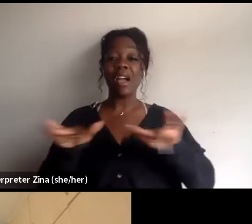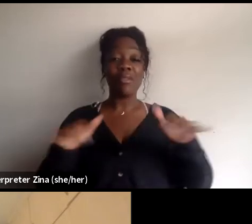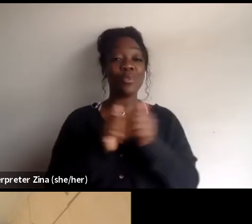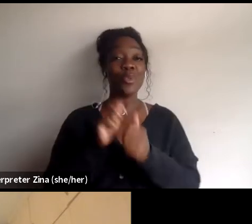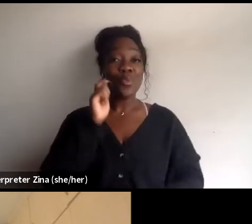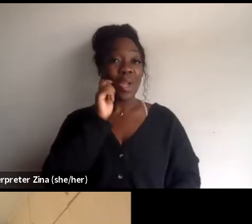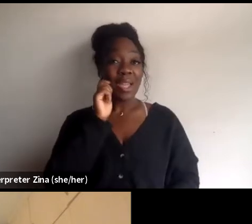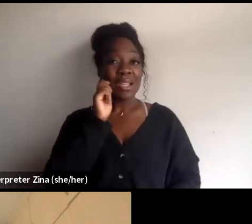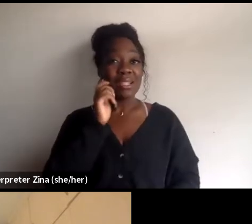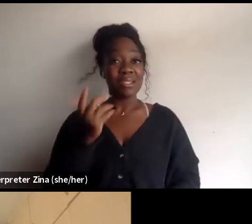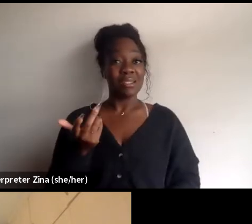so the disability sector,